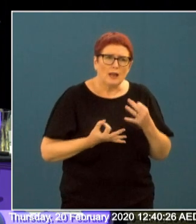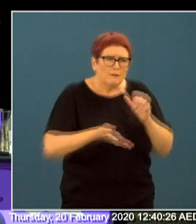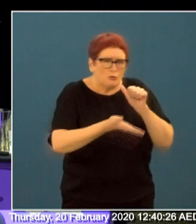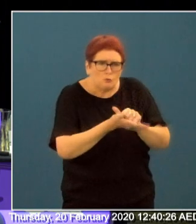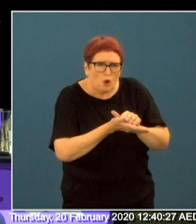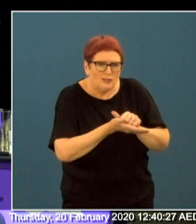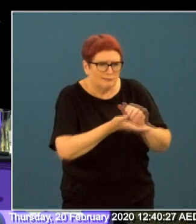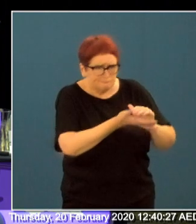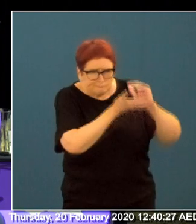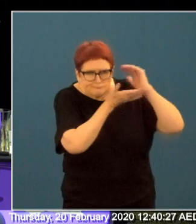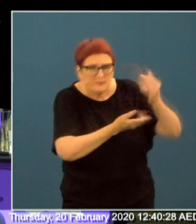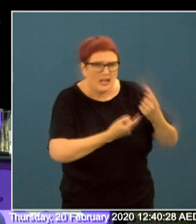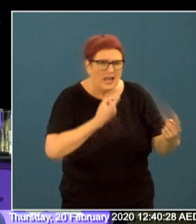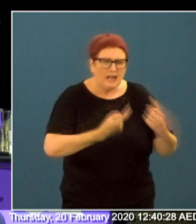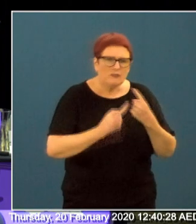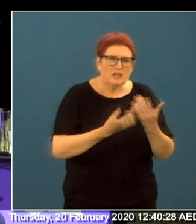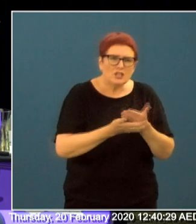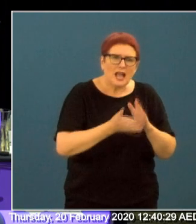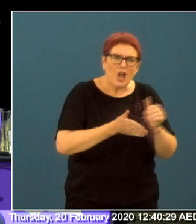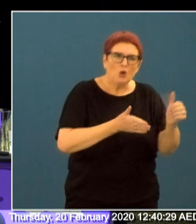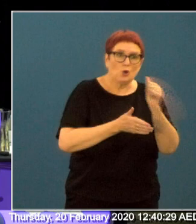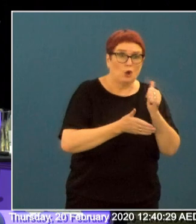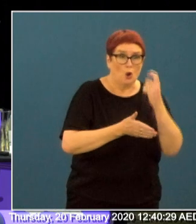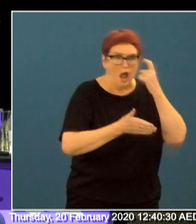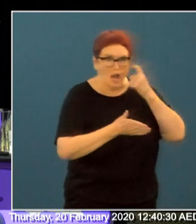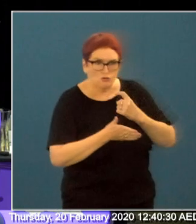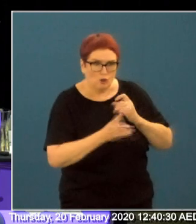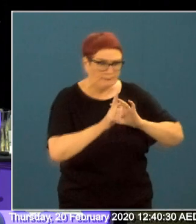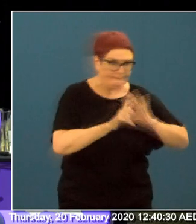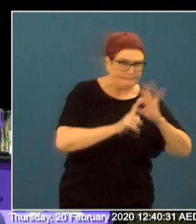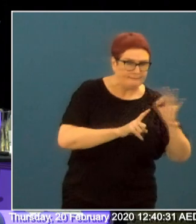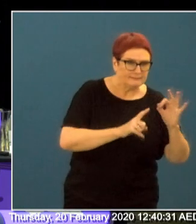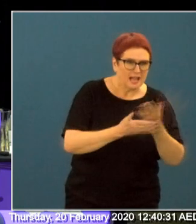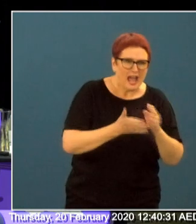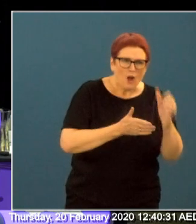measure the success of interventions, to be able to track them and see how